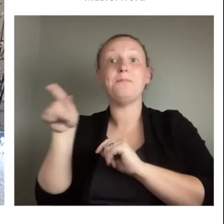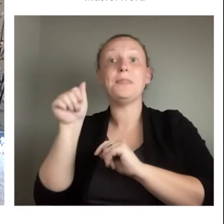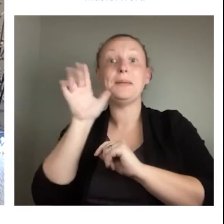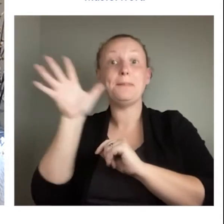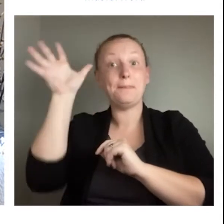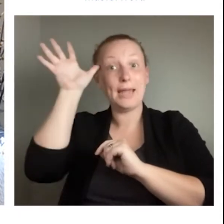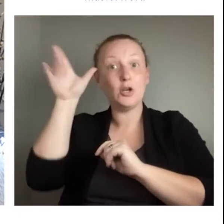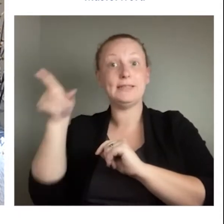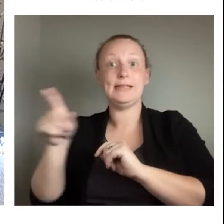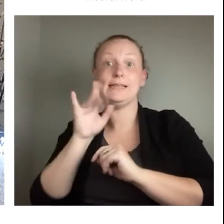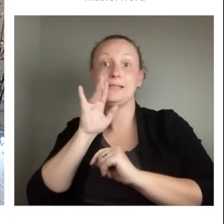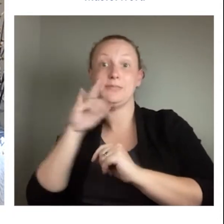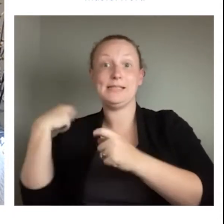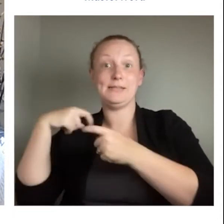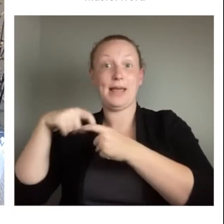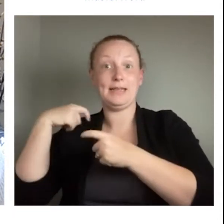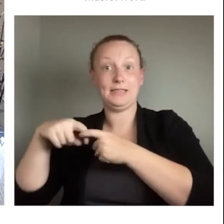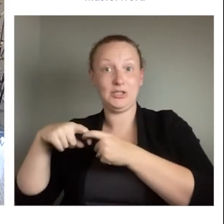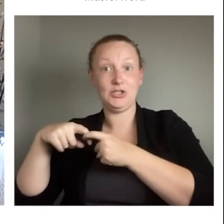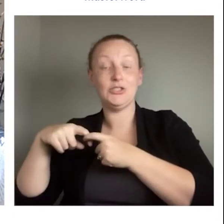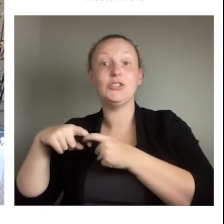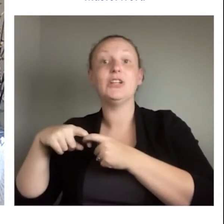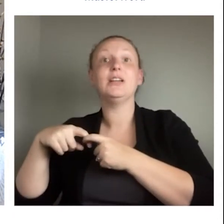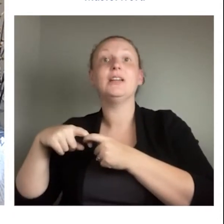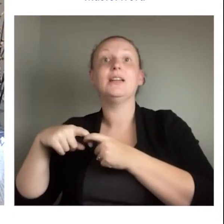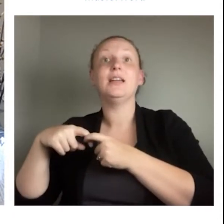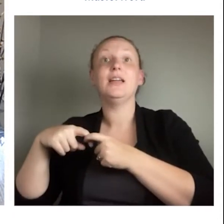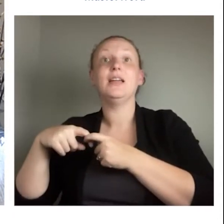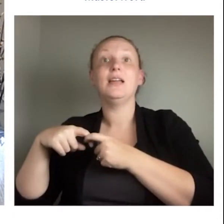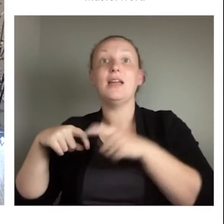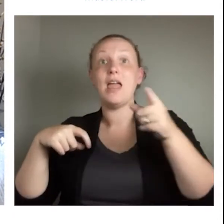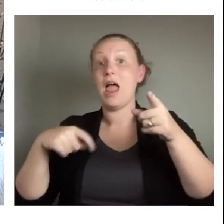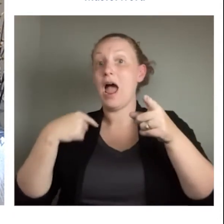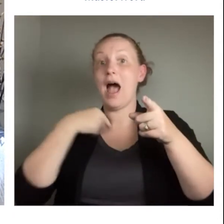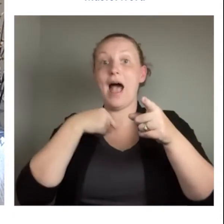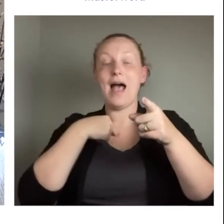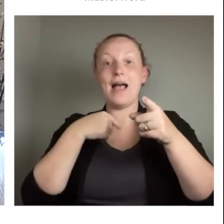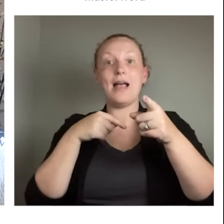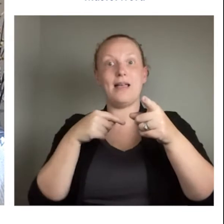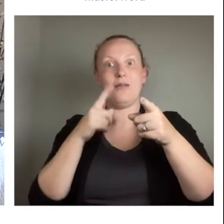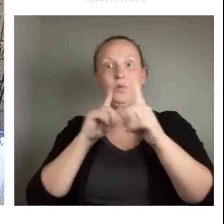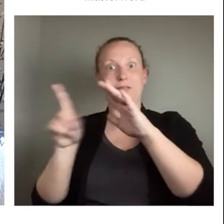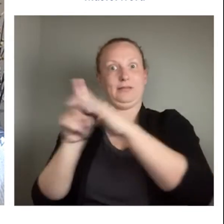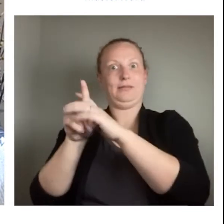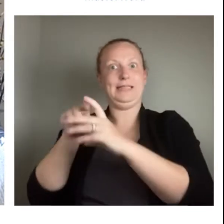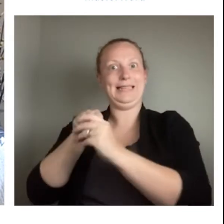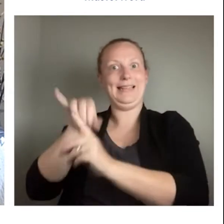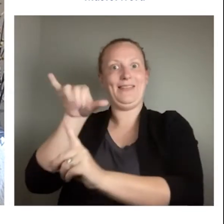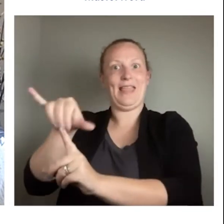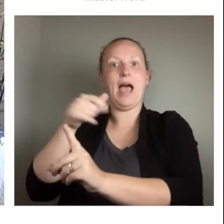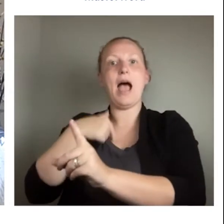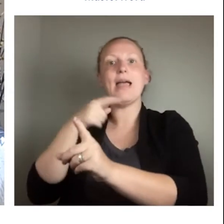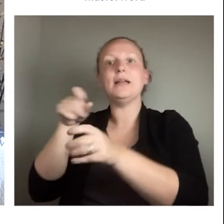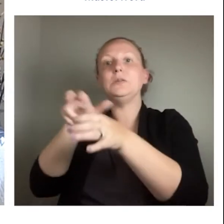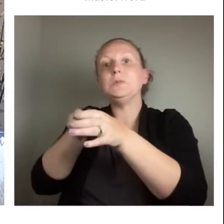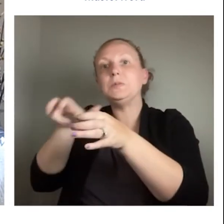So all of the sudden I had to leave my interpreting hat to become a Spanish facilitator to manage the conversation, and we know that